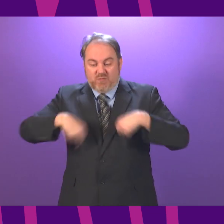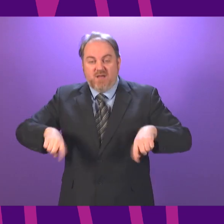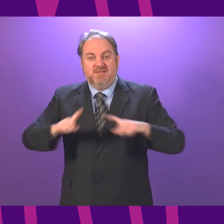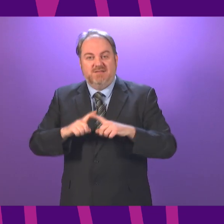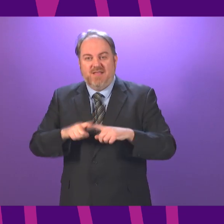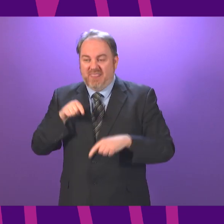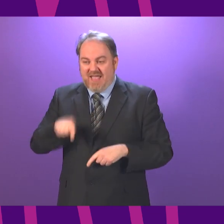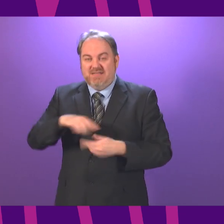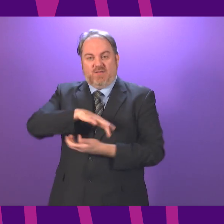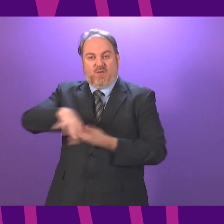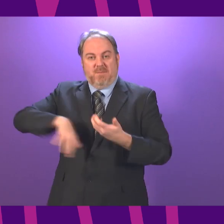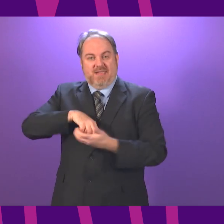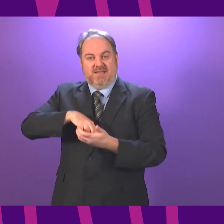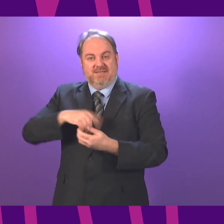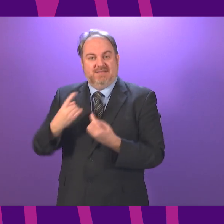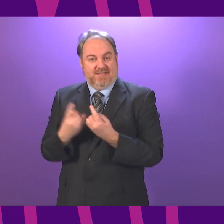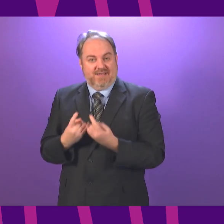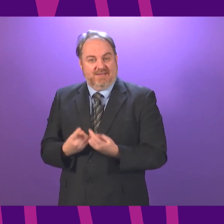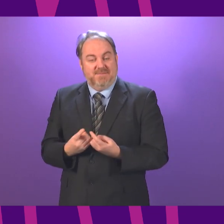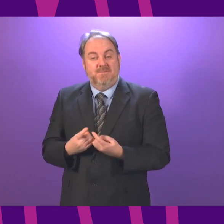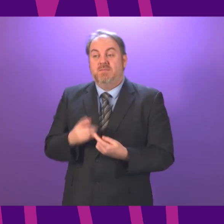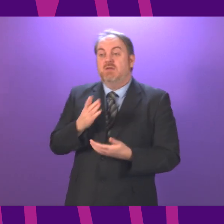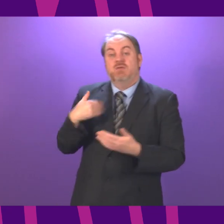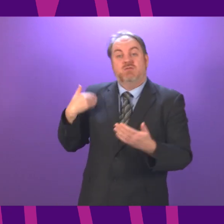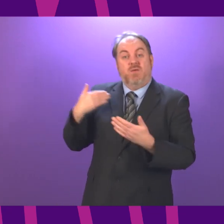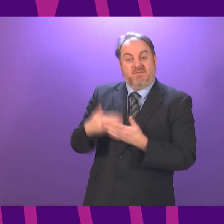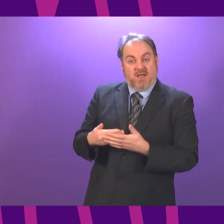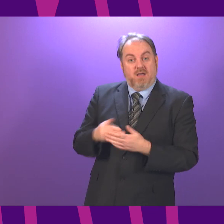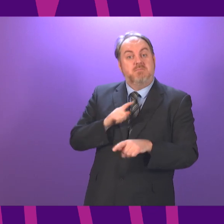of our most vulnerable care home residents have already got that first dose of vaccine.